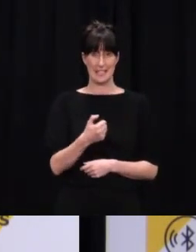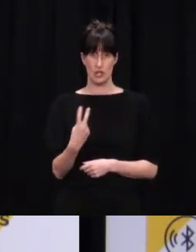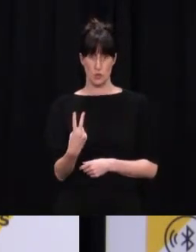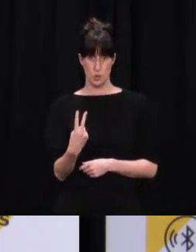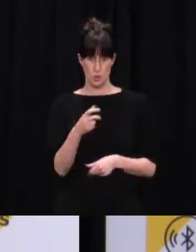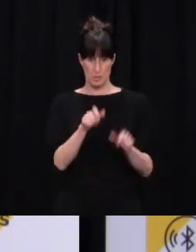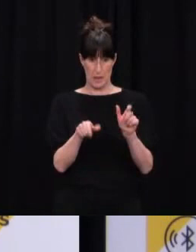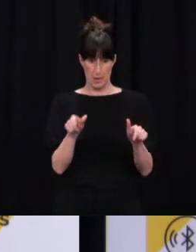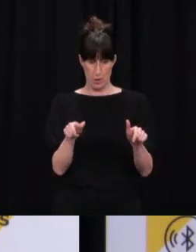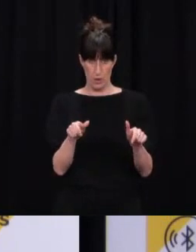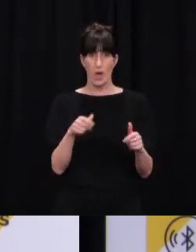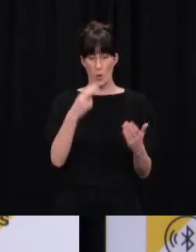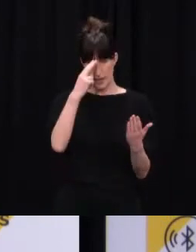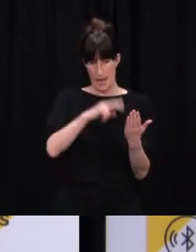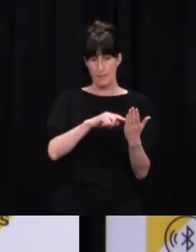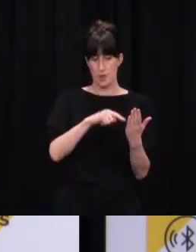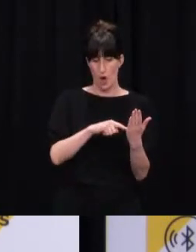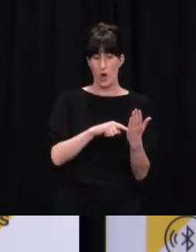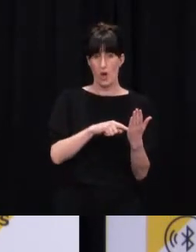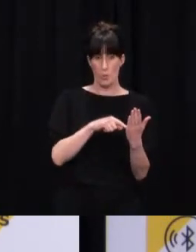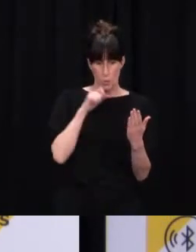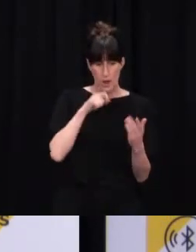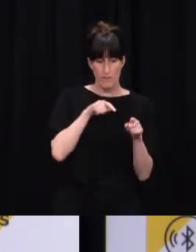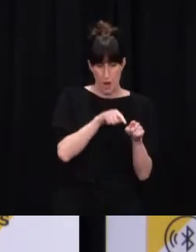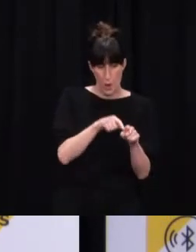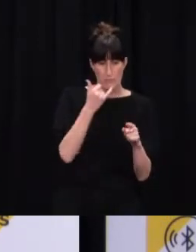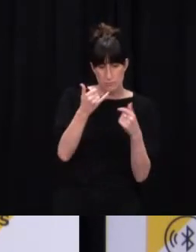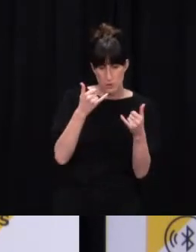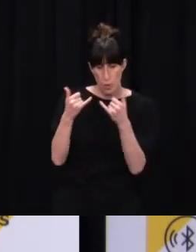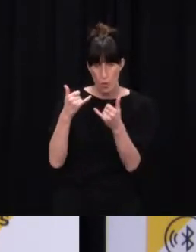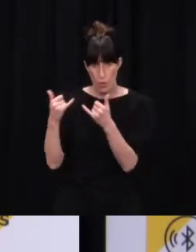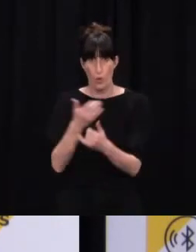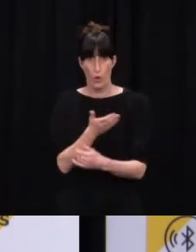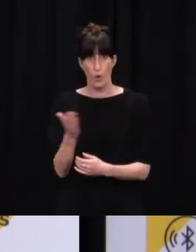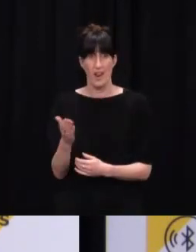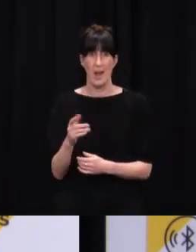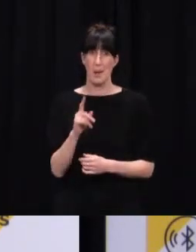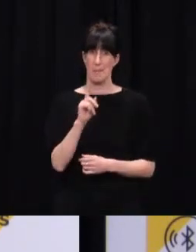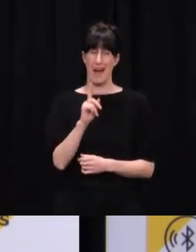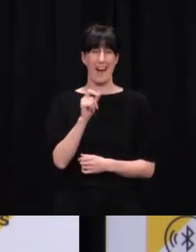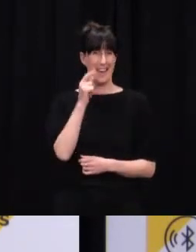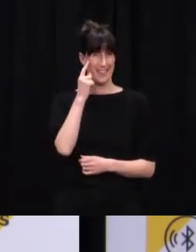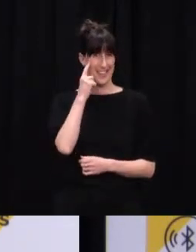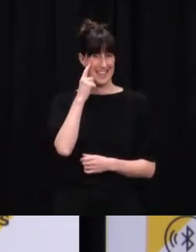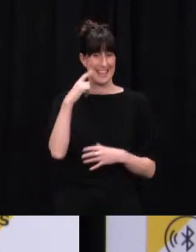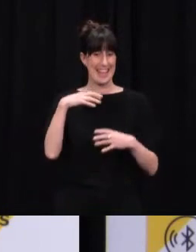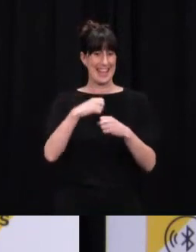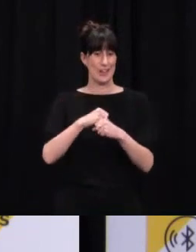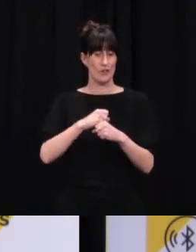earlier on. I have to have a look here. 362 individuals had